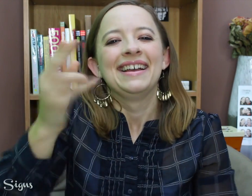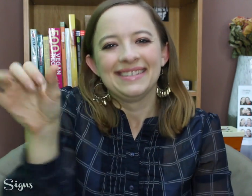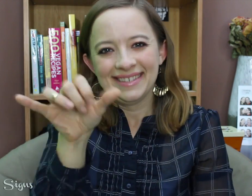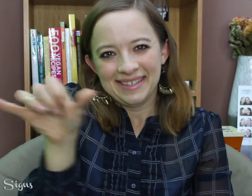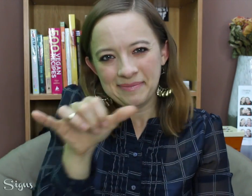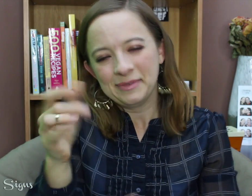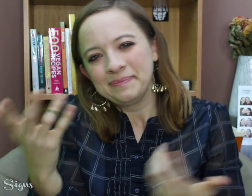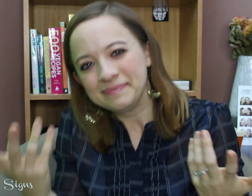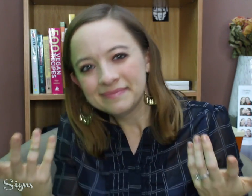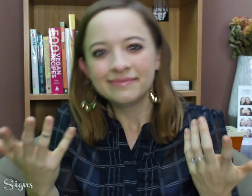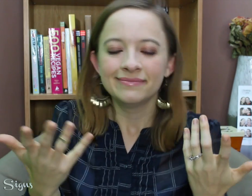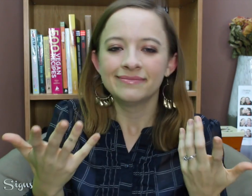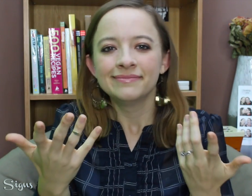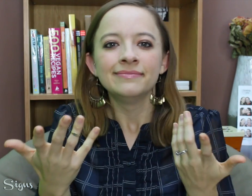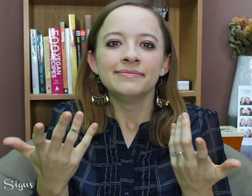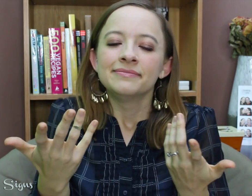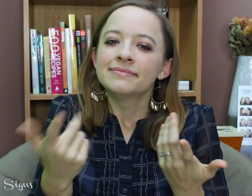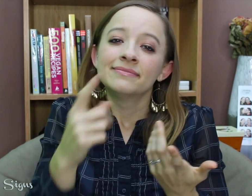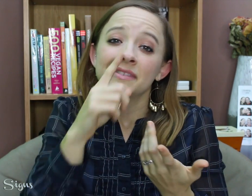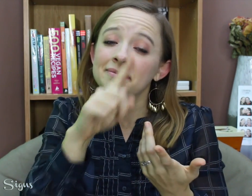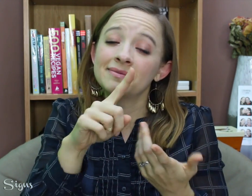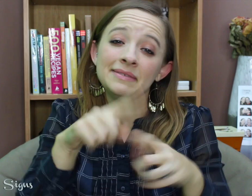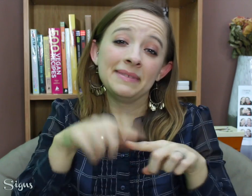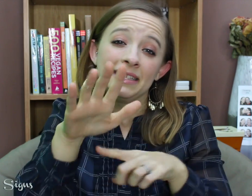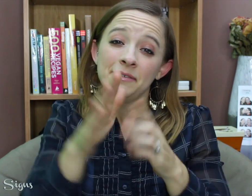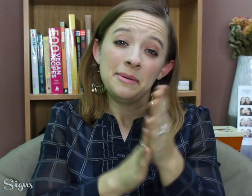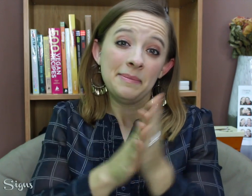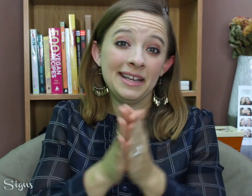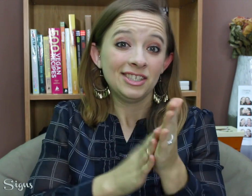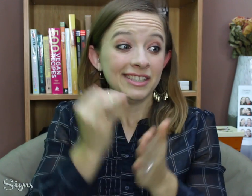there's a high cost of living in that area as well. So really